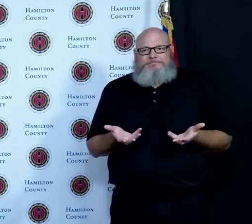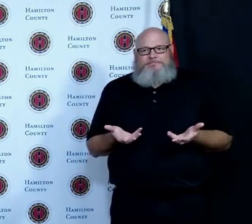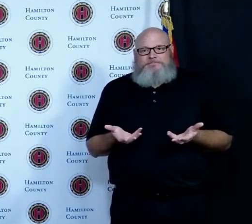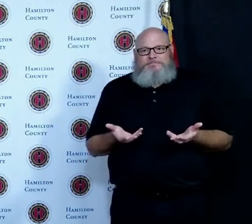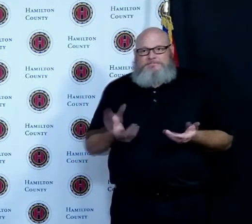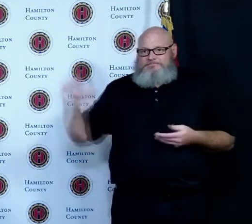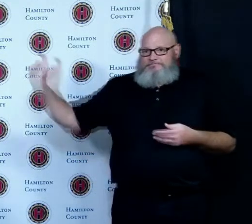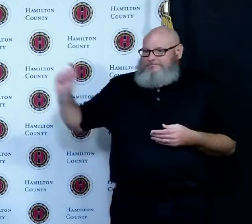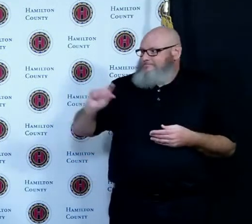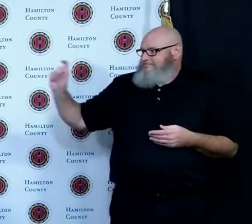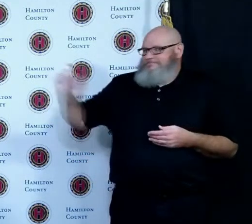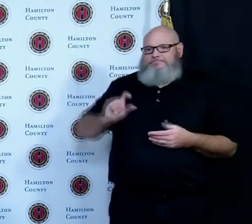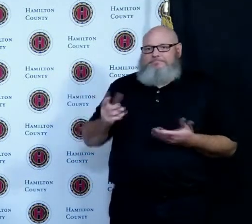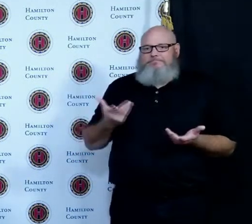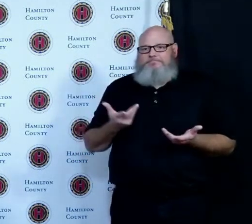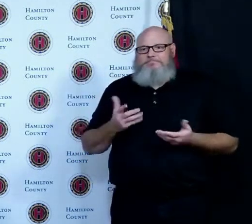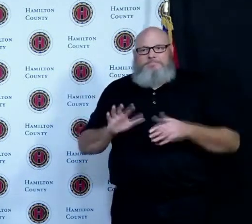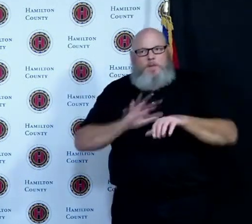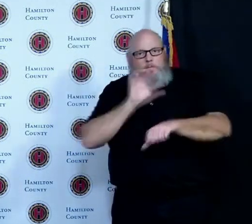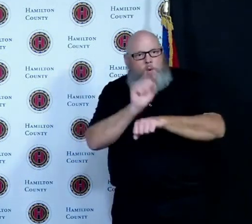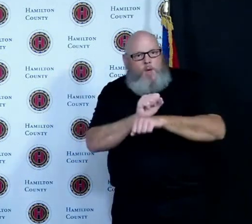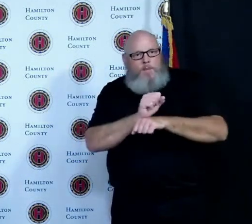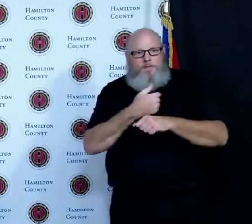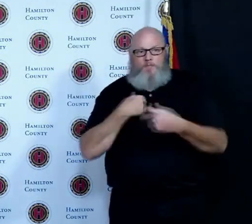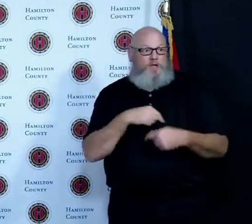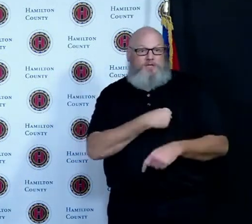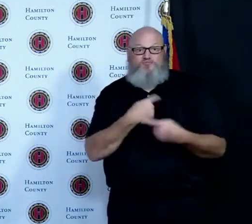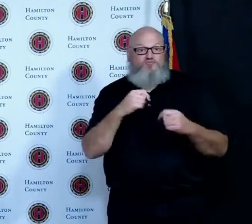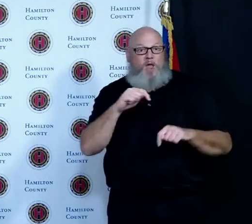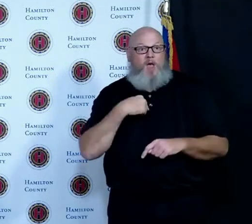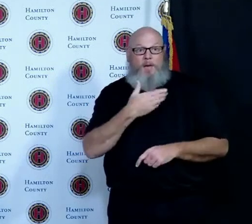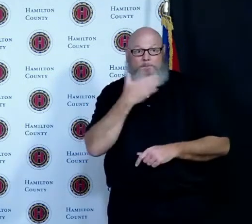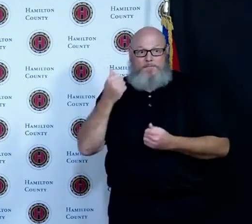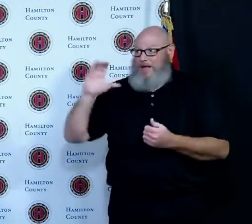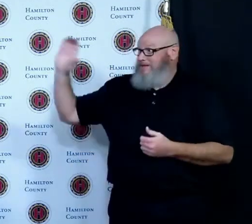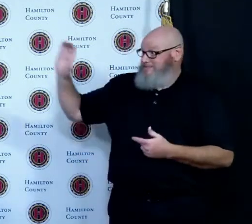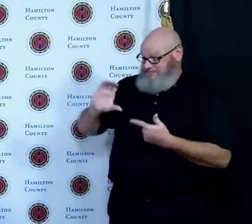to the community the message that all of us are taking back to the Governor is please send more to